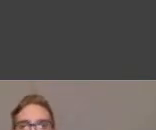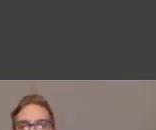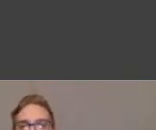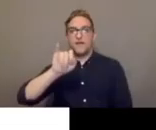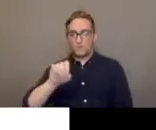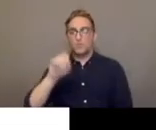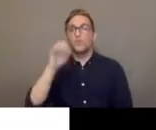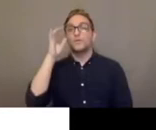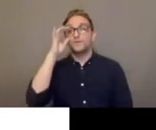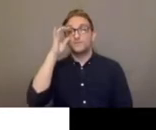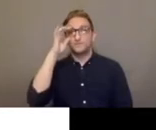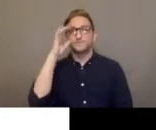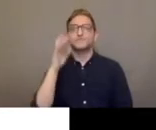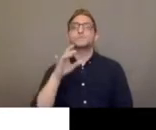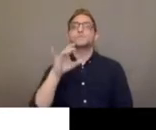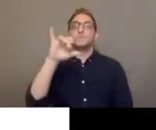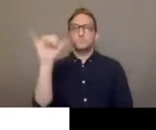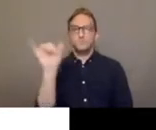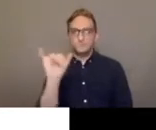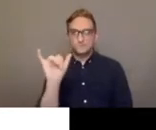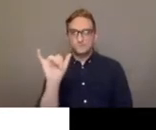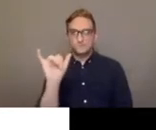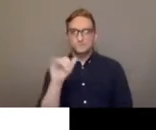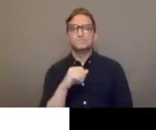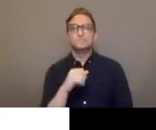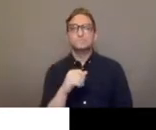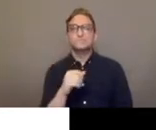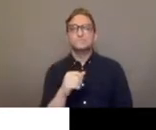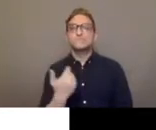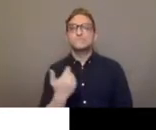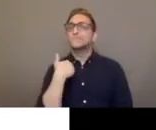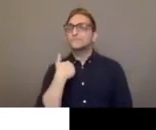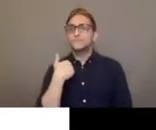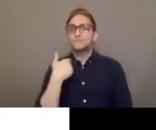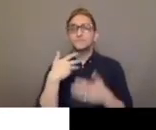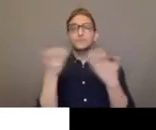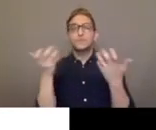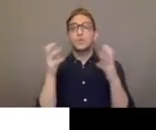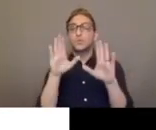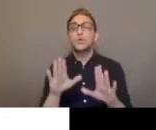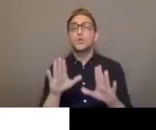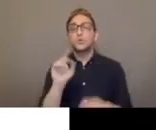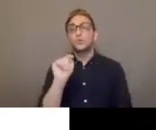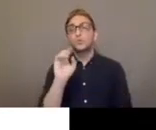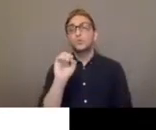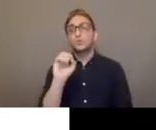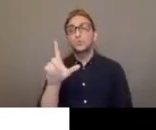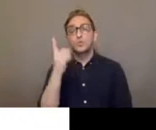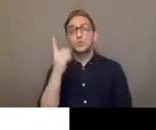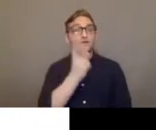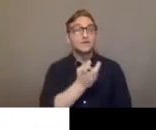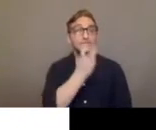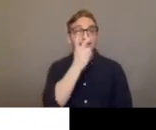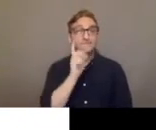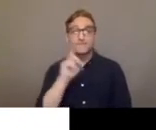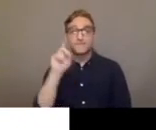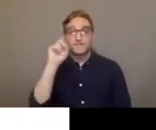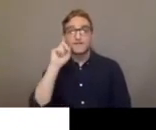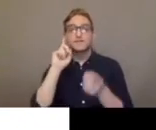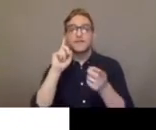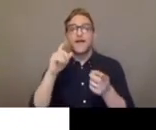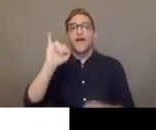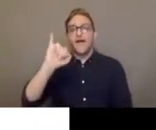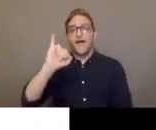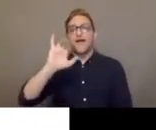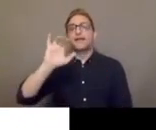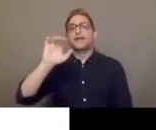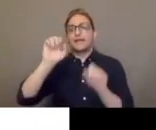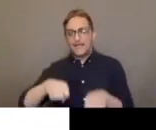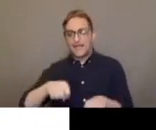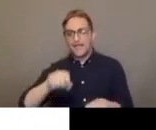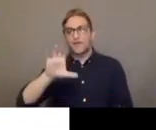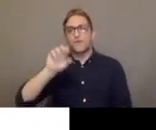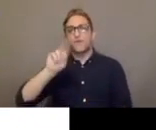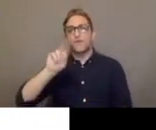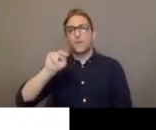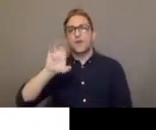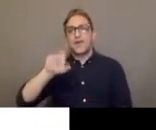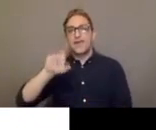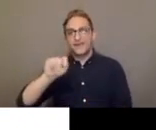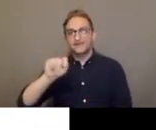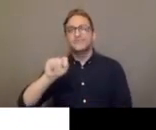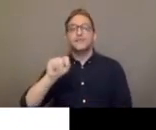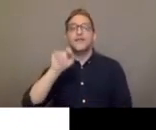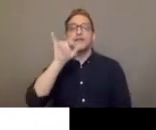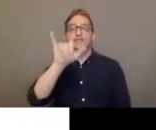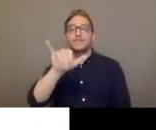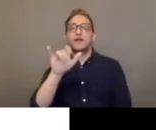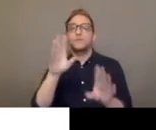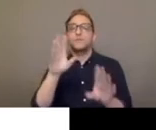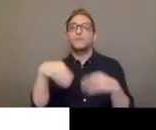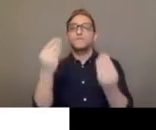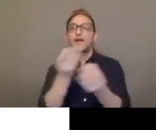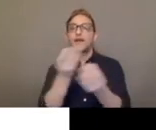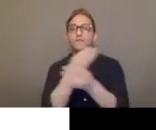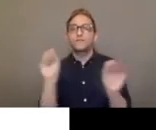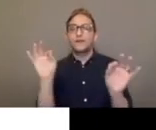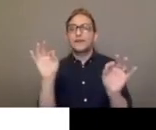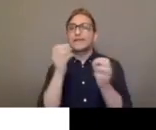And then also really great tool for deaf blind is I Can Connect, they provide equipment and